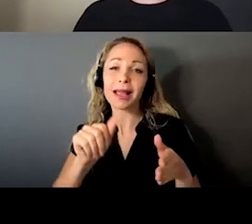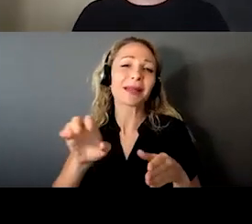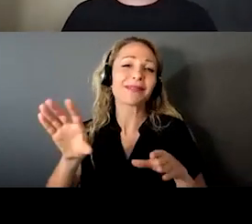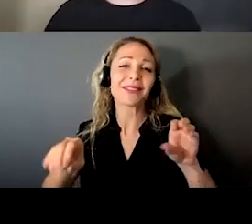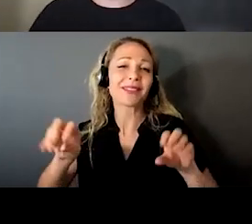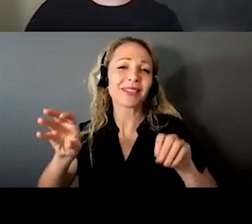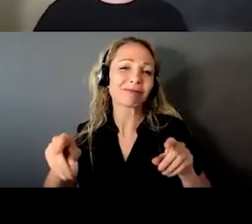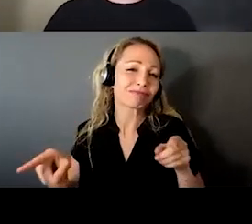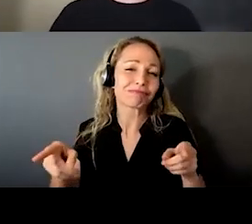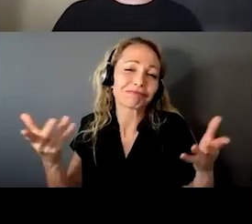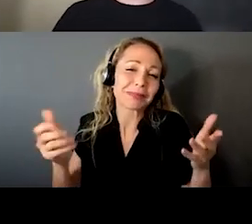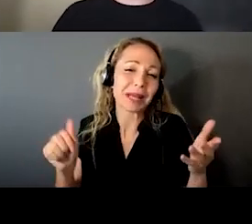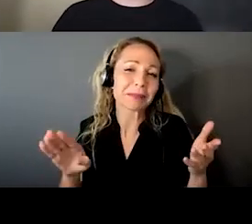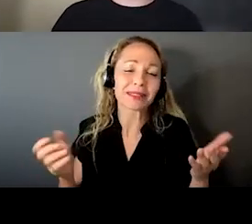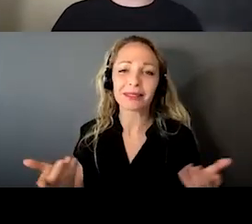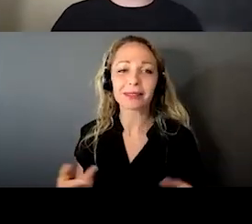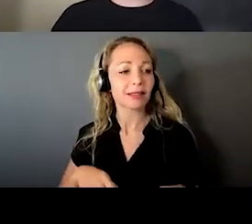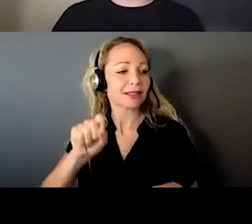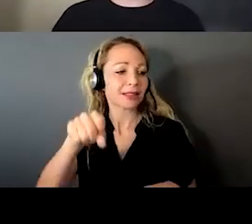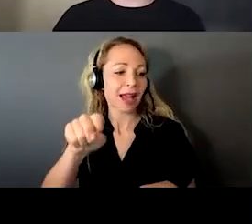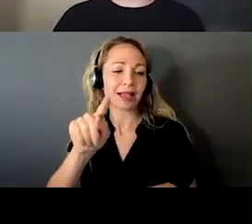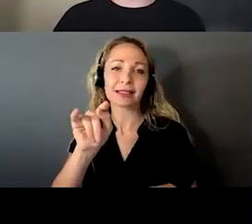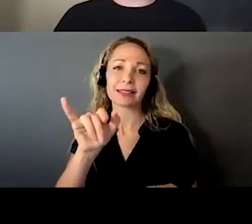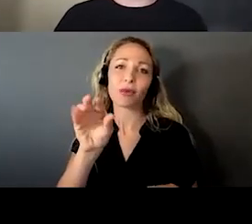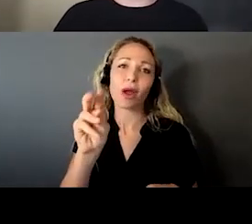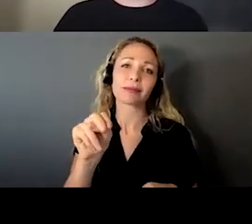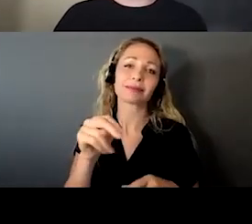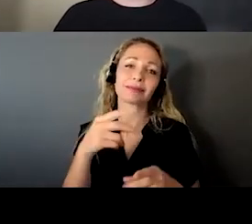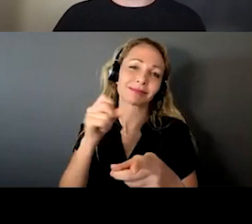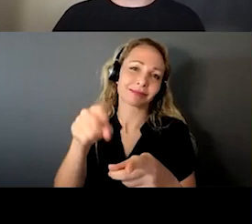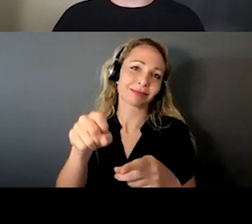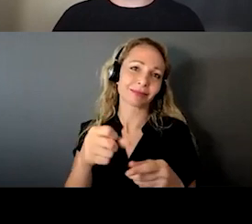GENERALLY SPEAKING IT'S ONE OF THOSE THINGS DO I HAVE ACCESS TO THE PERSON'S HubSpot.